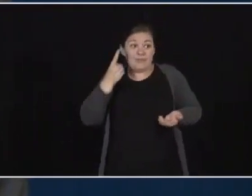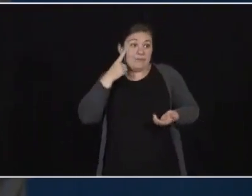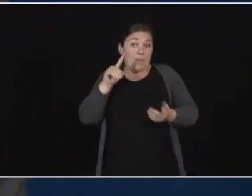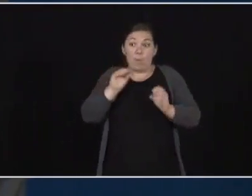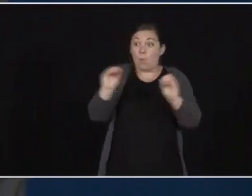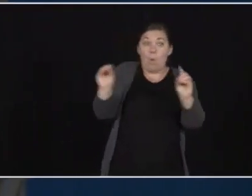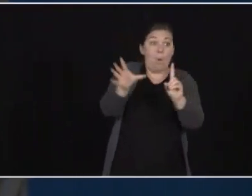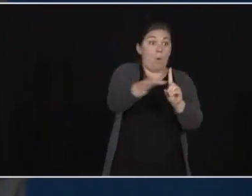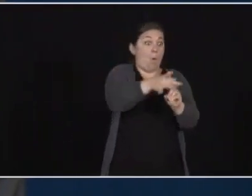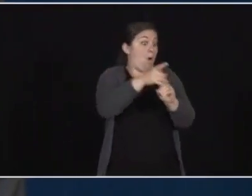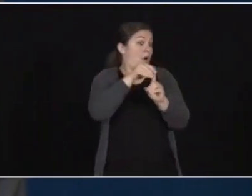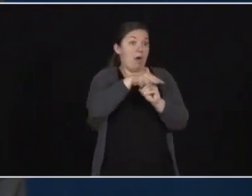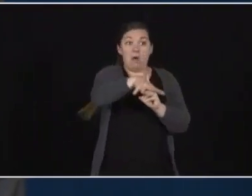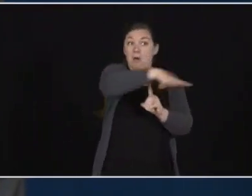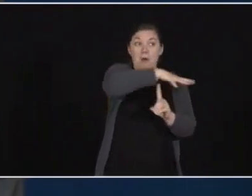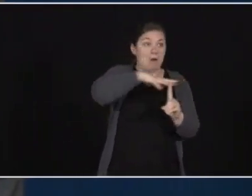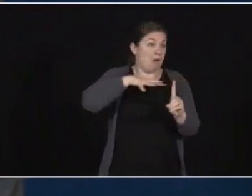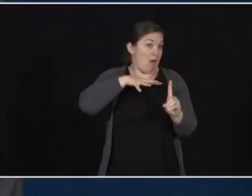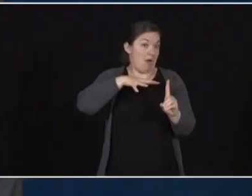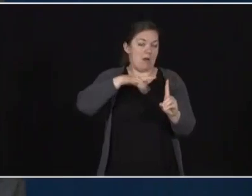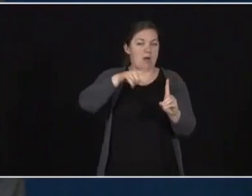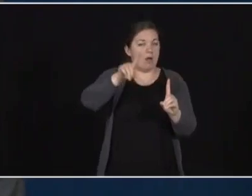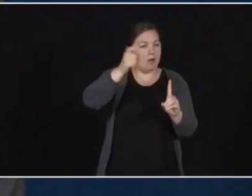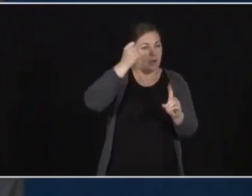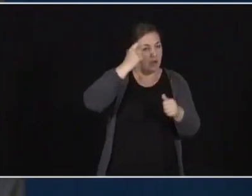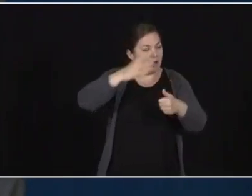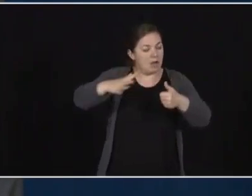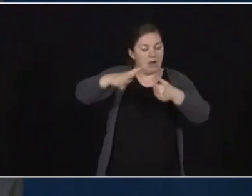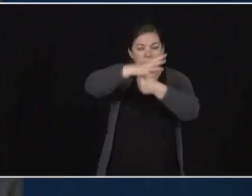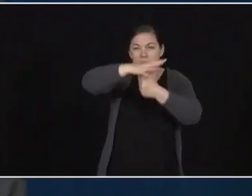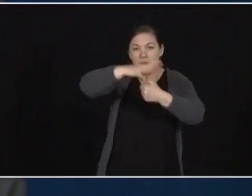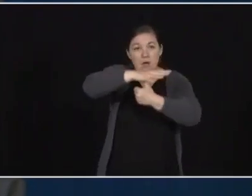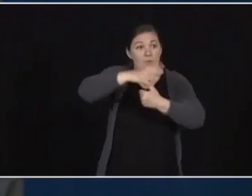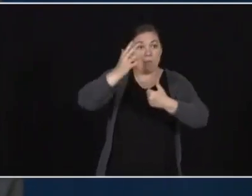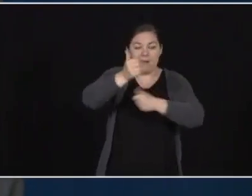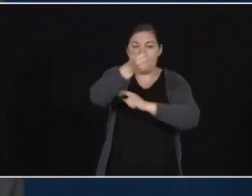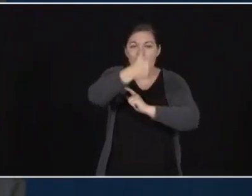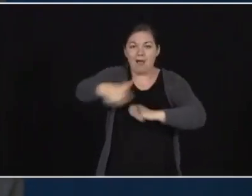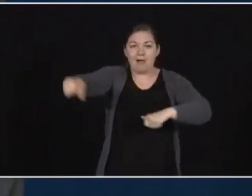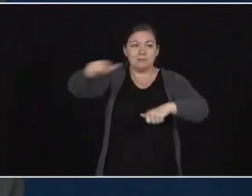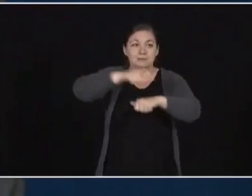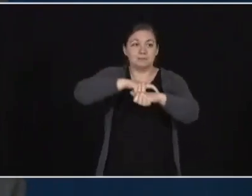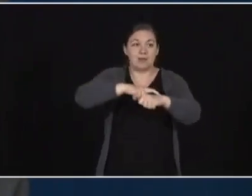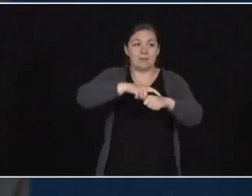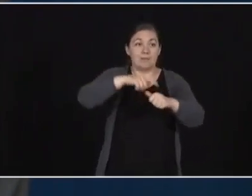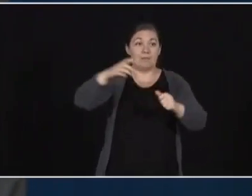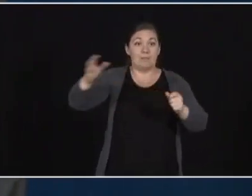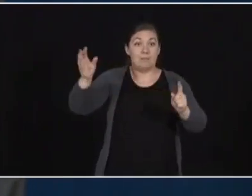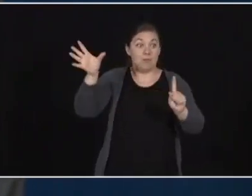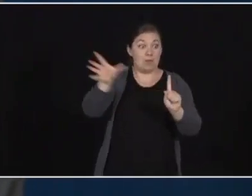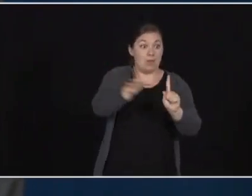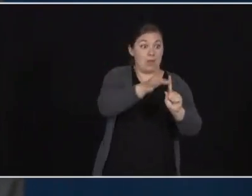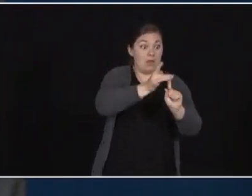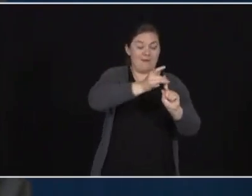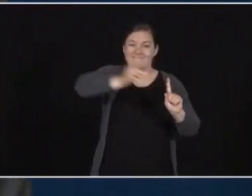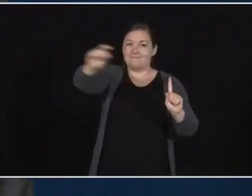and if there is a concern of an outbreak which are priority areas that we must be focused on these are testing on a discrete time limit